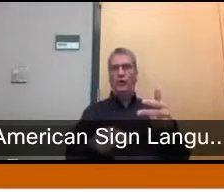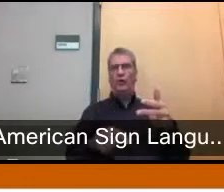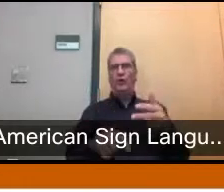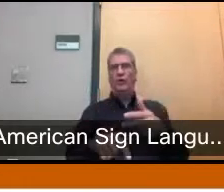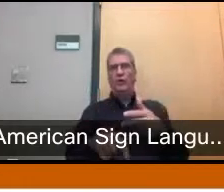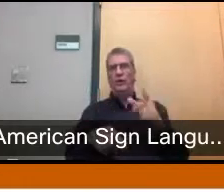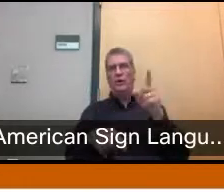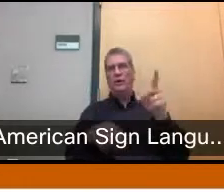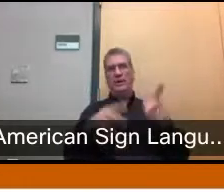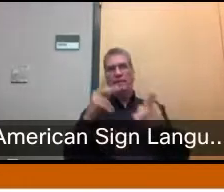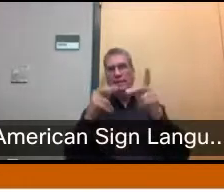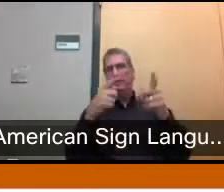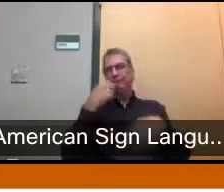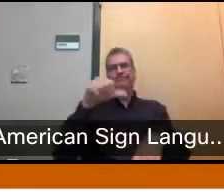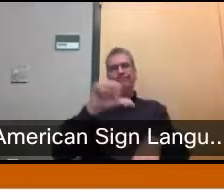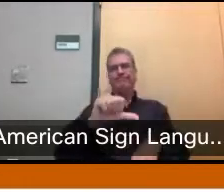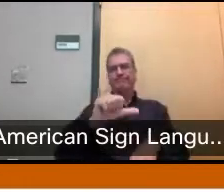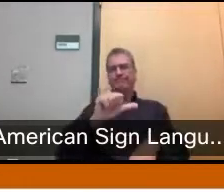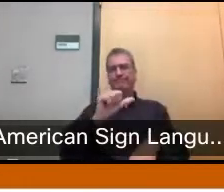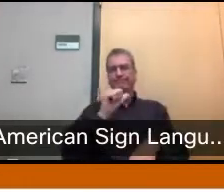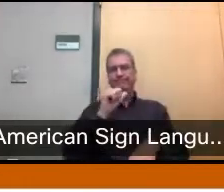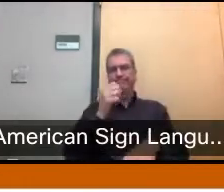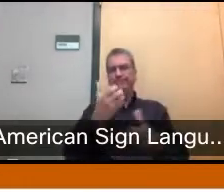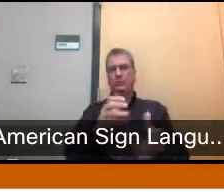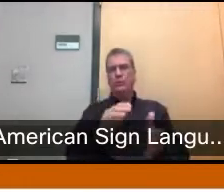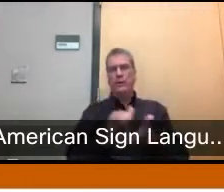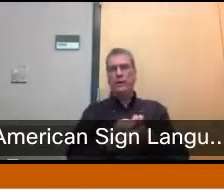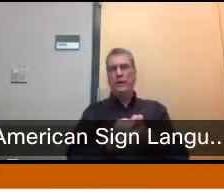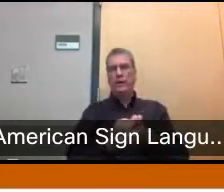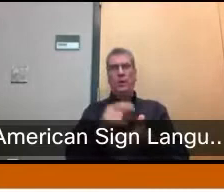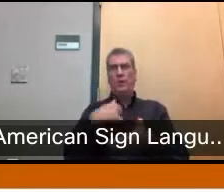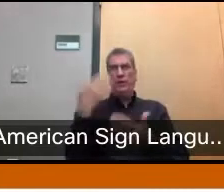is like Nope, absolutely not. We don't like, we honestly don't know, like,